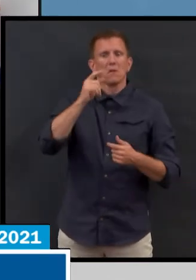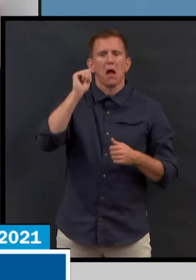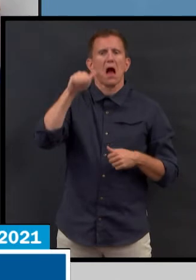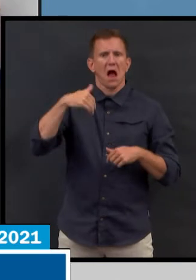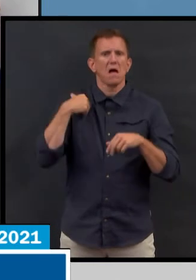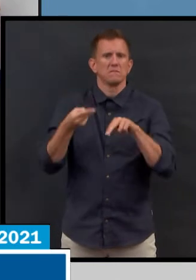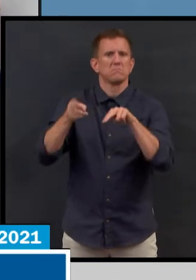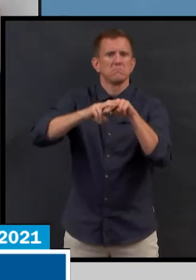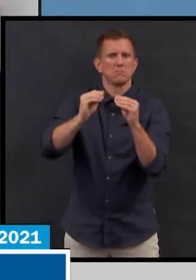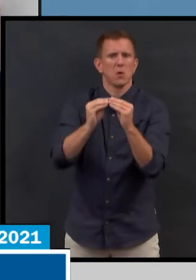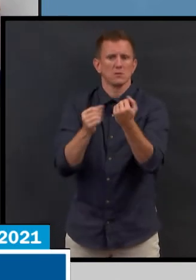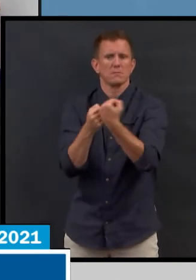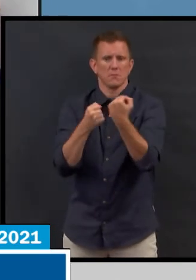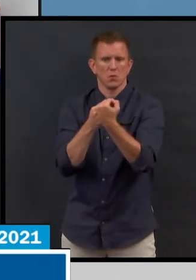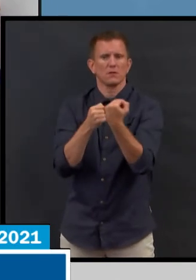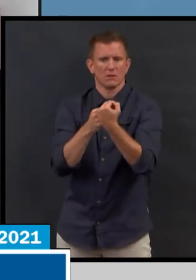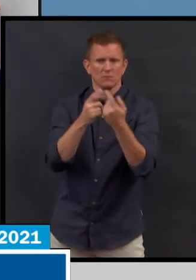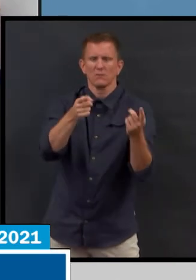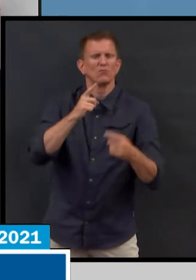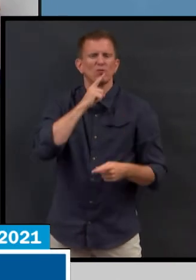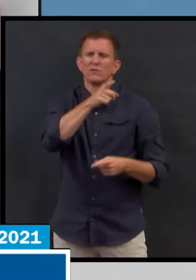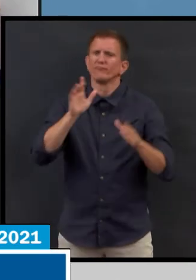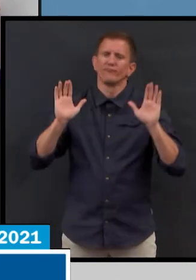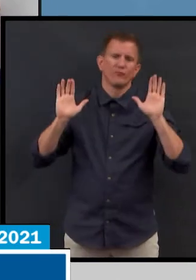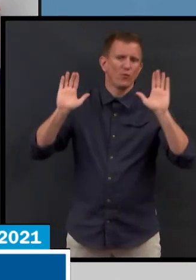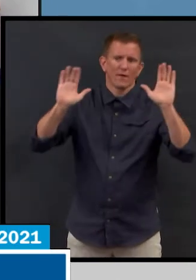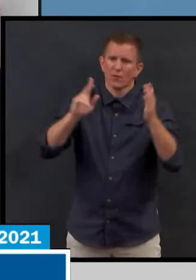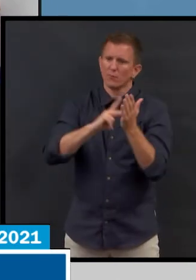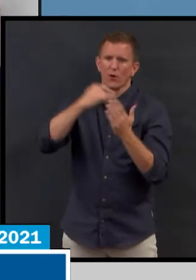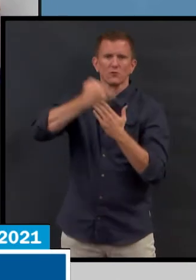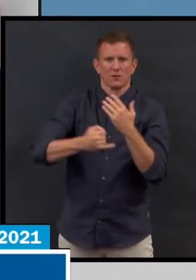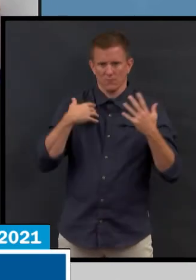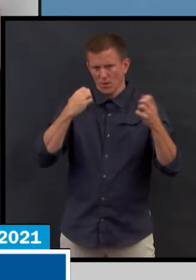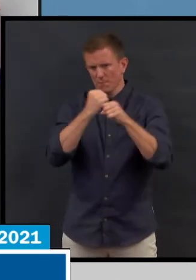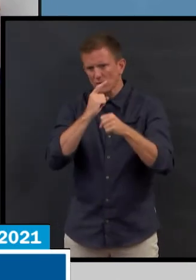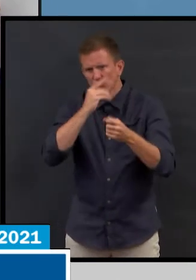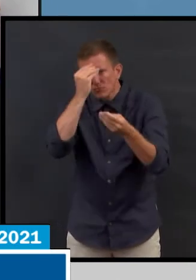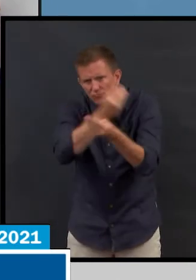want to make sure you know about them and how to refer people to them at these websites listed here